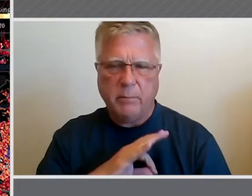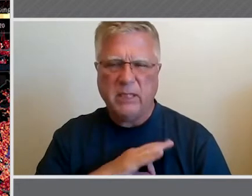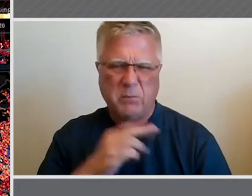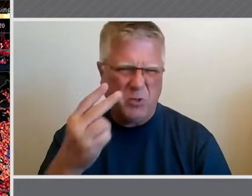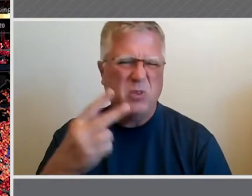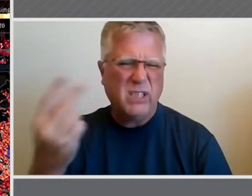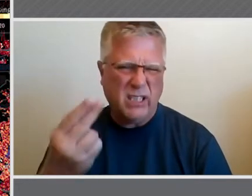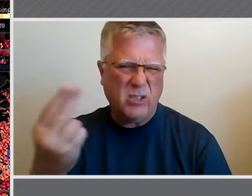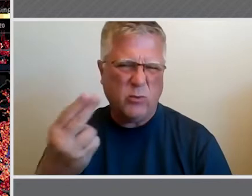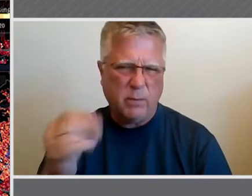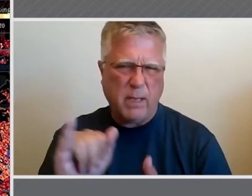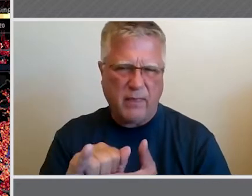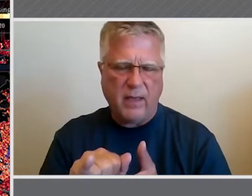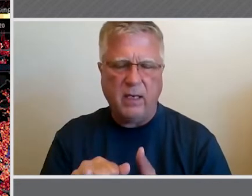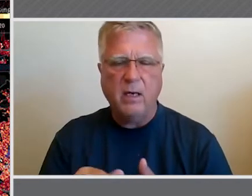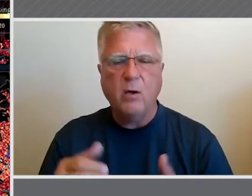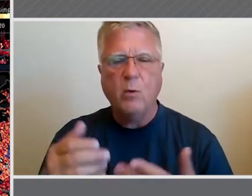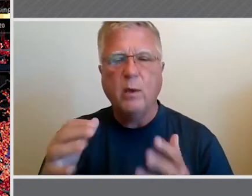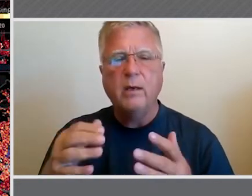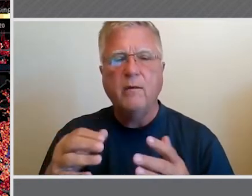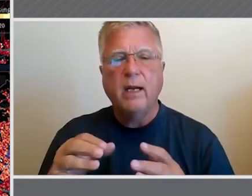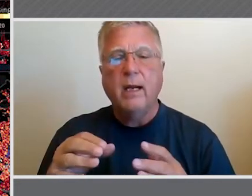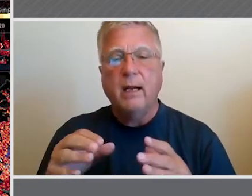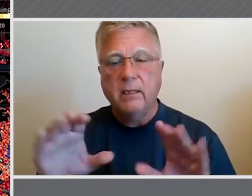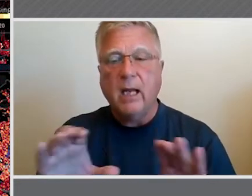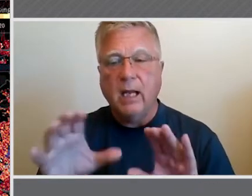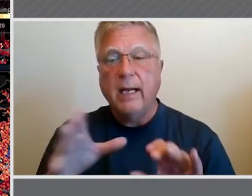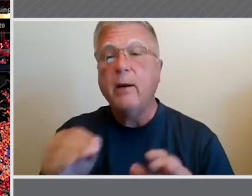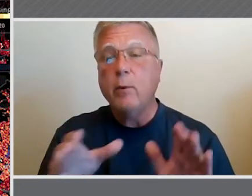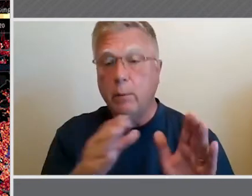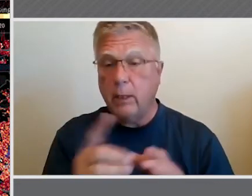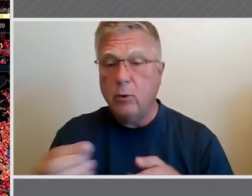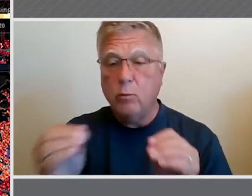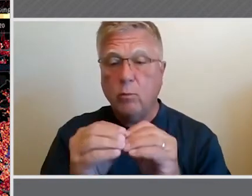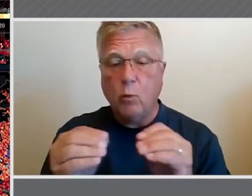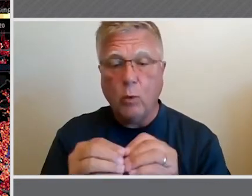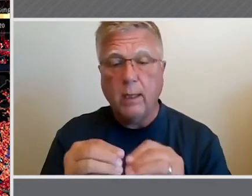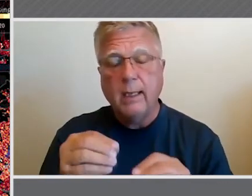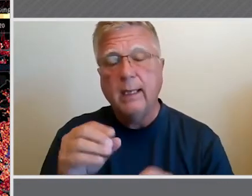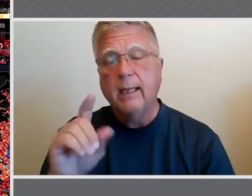We have done and plan to do disparate impact research when we talk about discrimination,